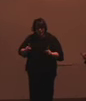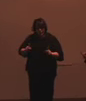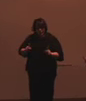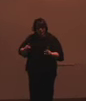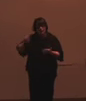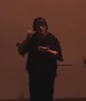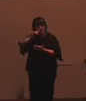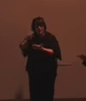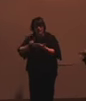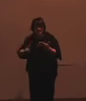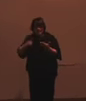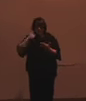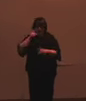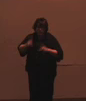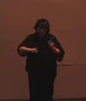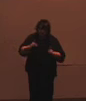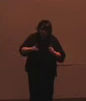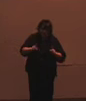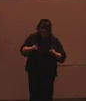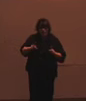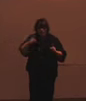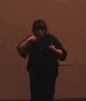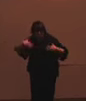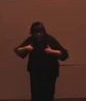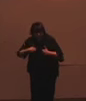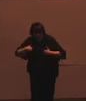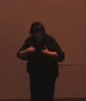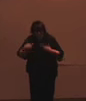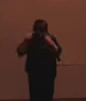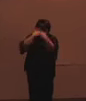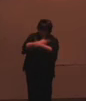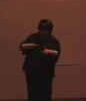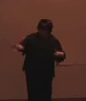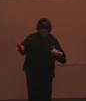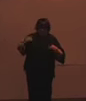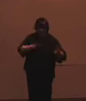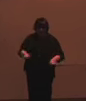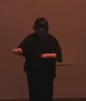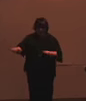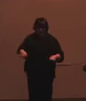and they behave as they like. So it is more and more primitive landscape